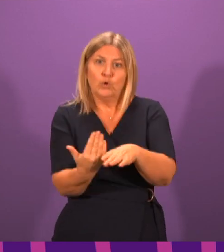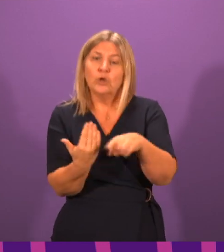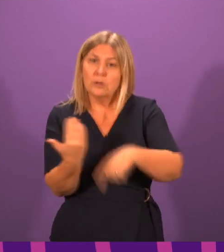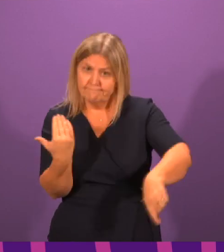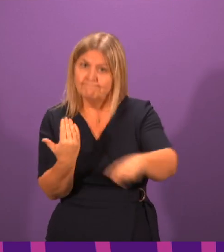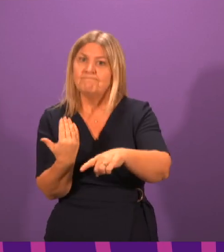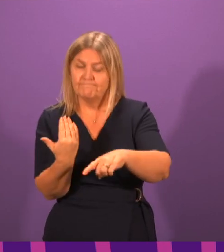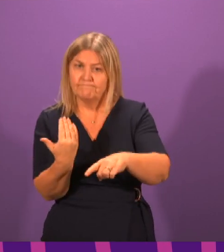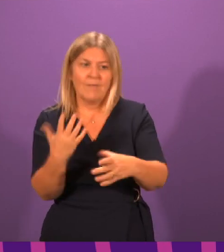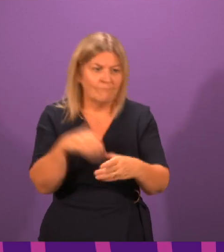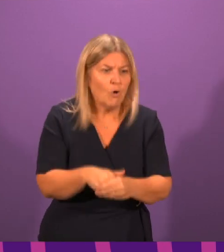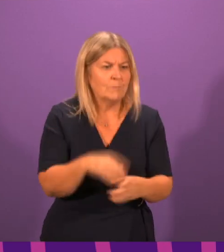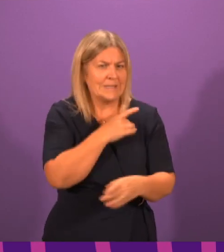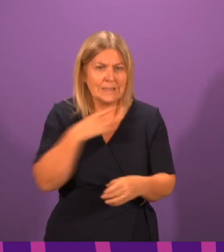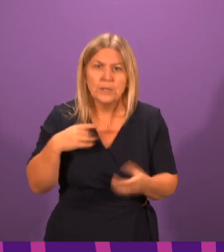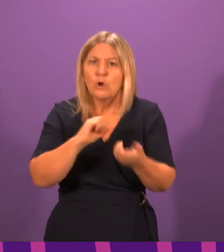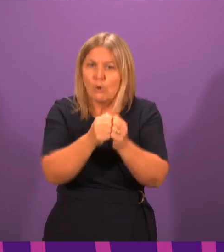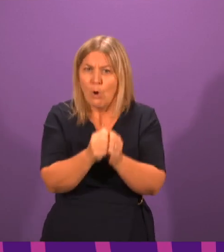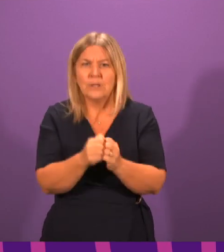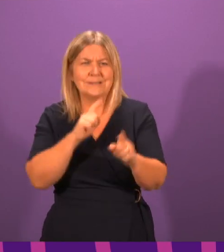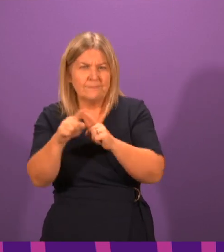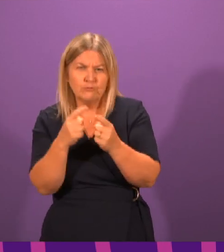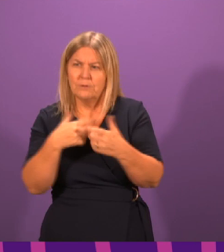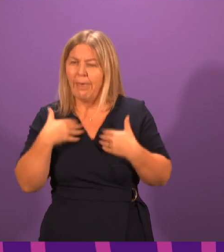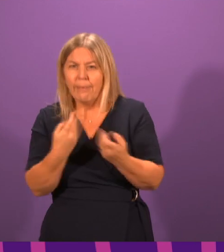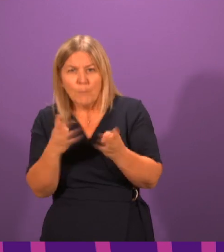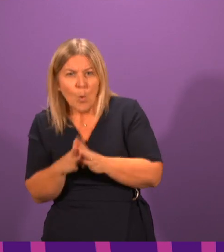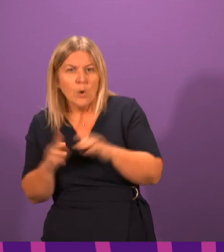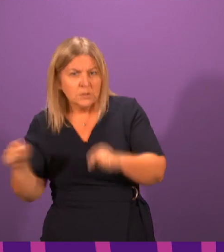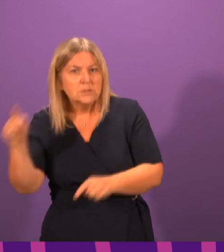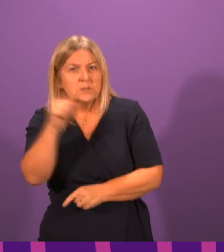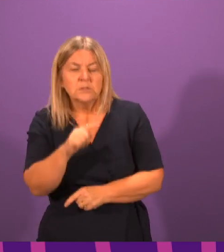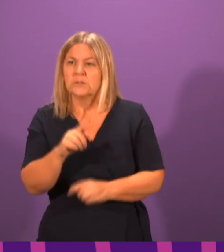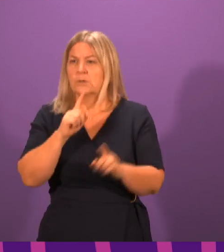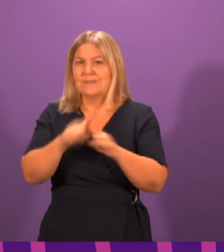full involvement of clinical colleagues and boards and is overseen by the mobilisation recovery